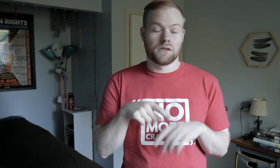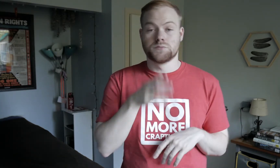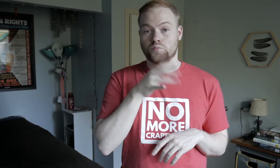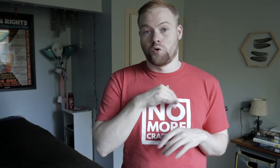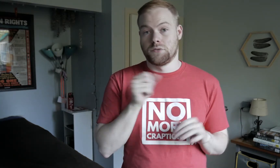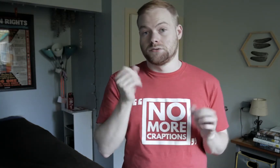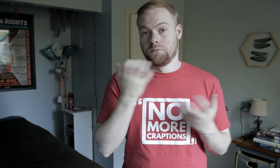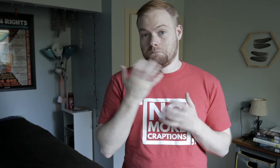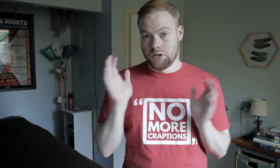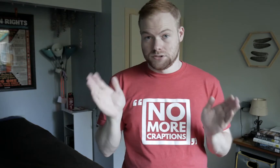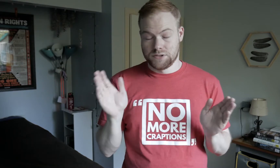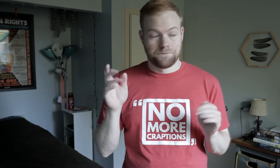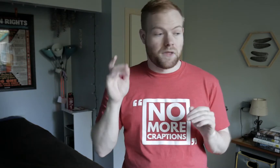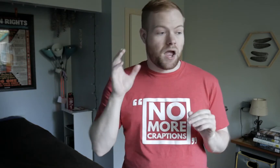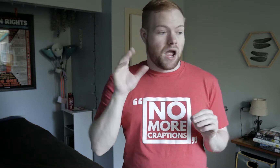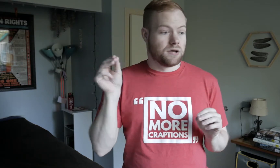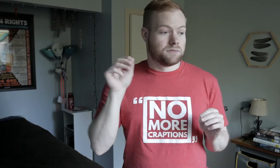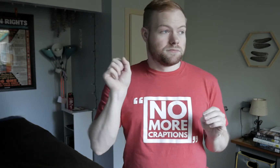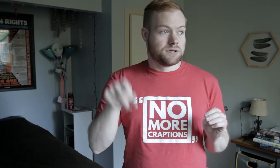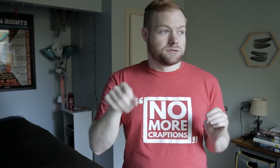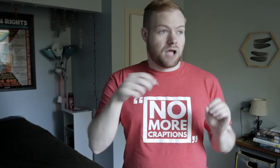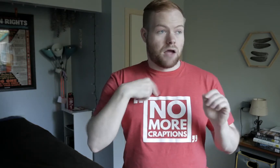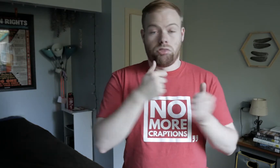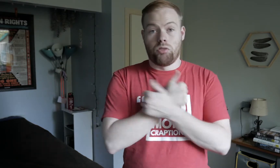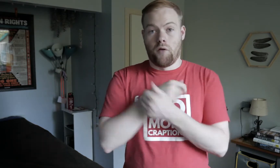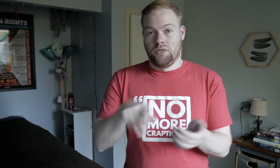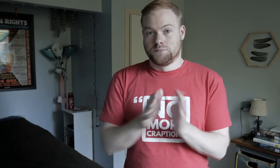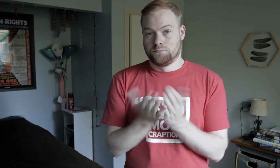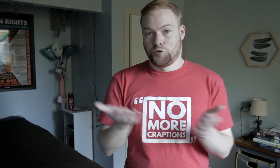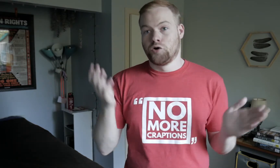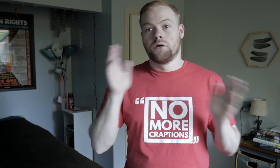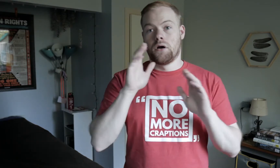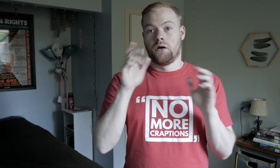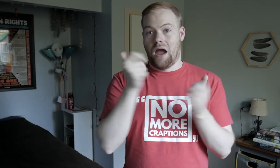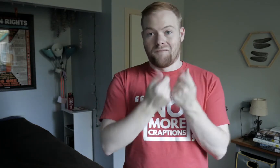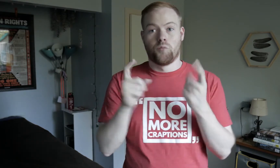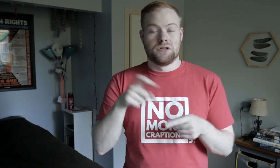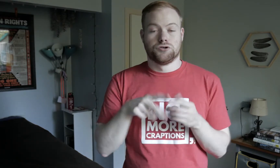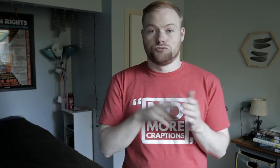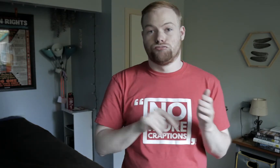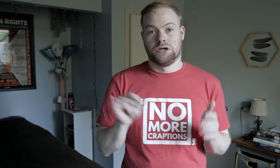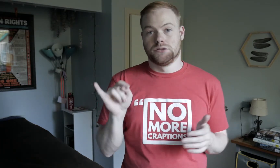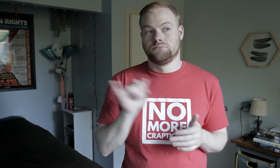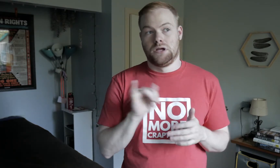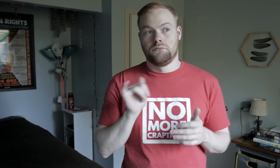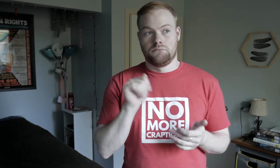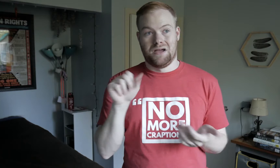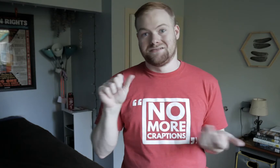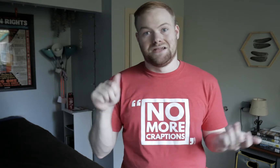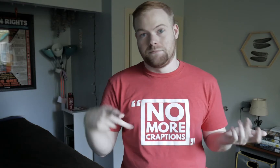This woman is amazing, and yes. I love this book. Everyone needs to read it, like, ASAP.